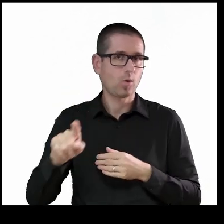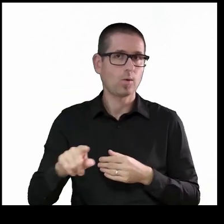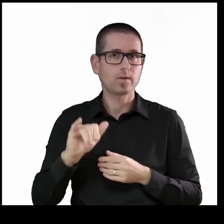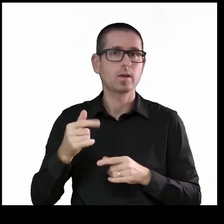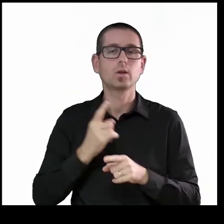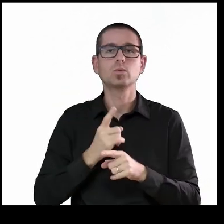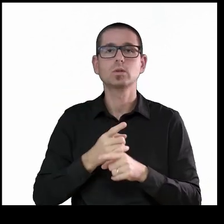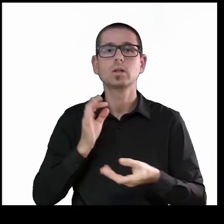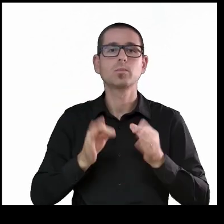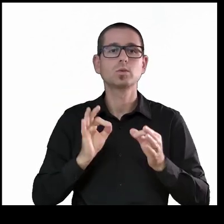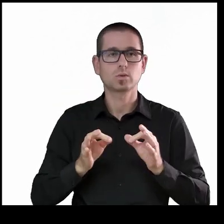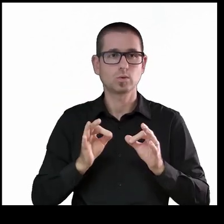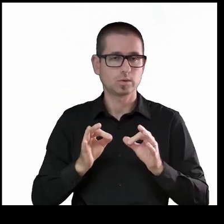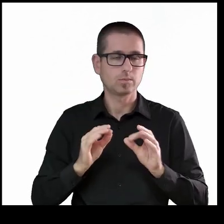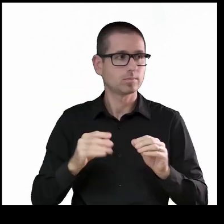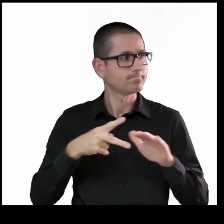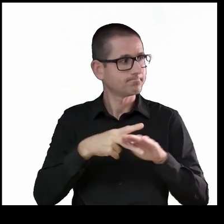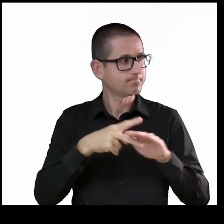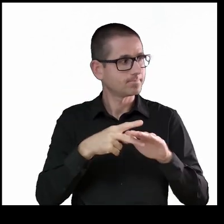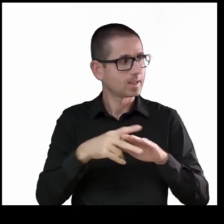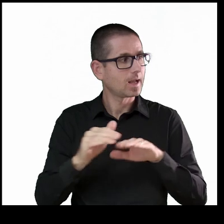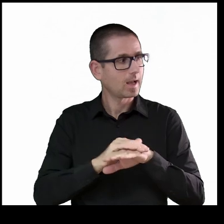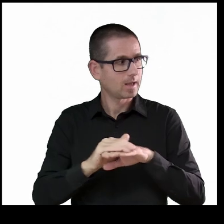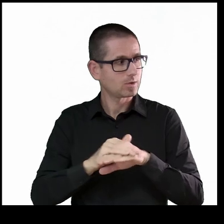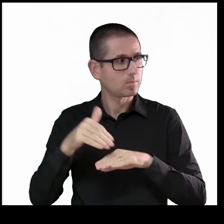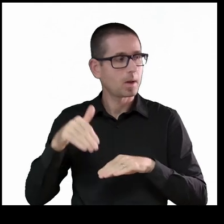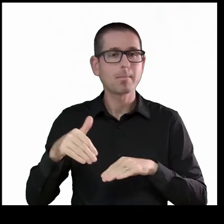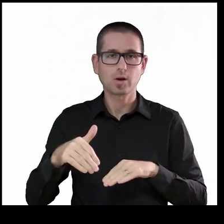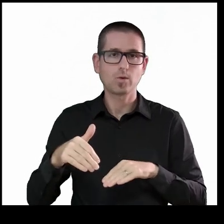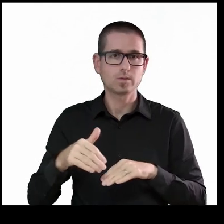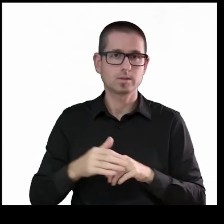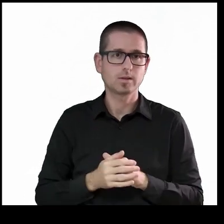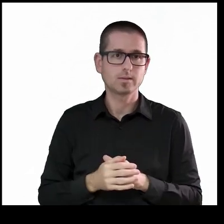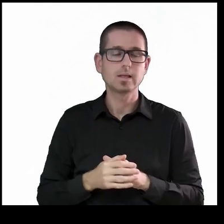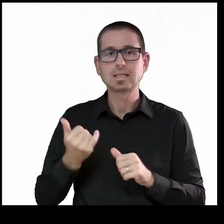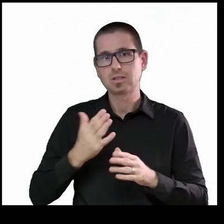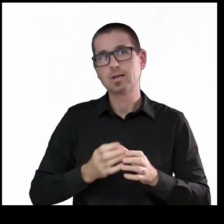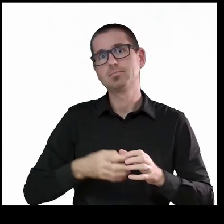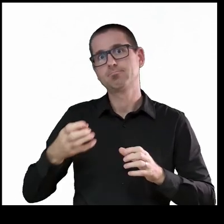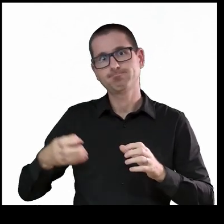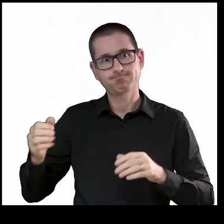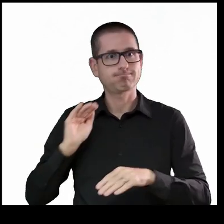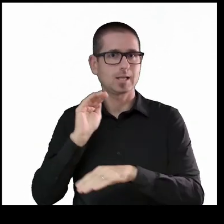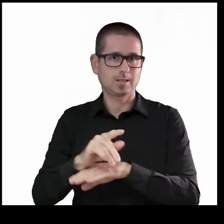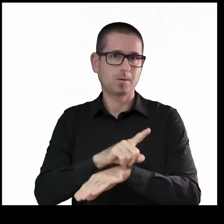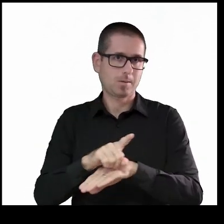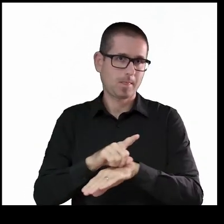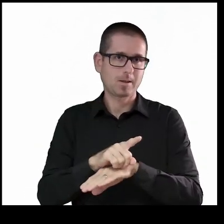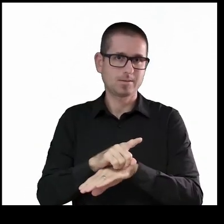to teach. Marius, excuse me. Yes. We have exceeded our time, so. Okay, I'm ready. You see? Yeah. Oh,